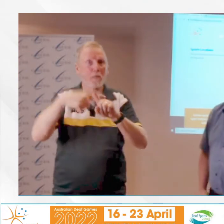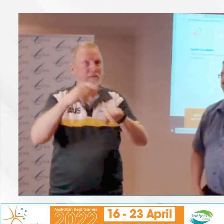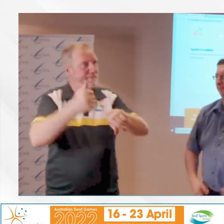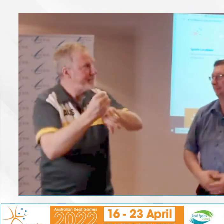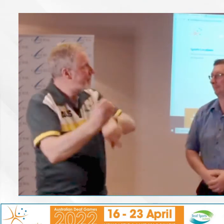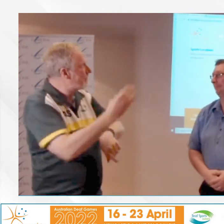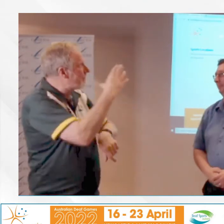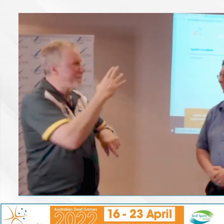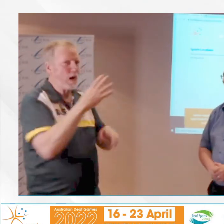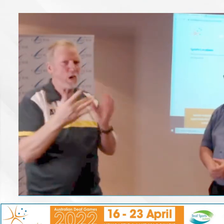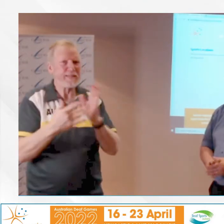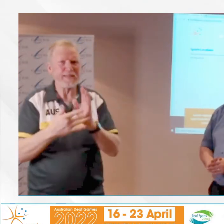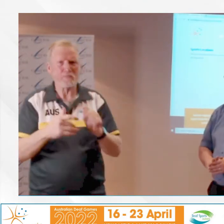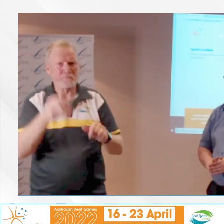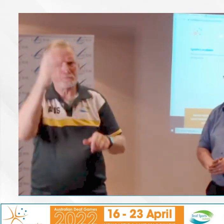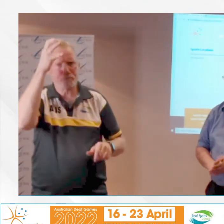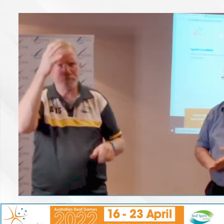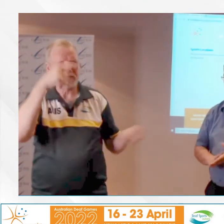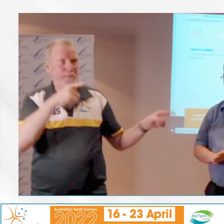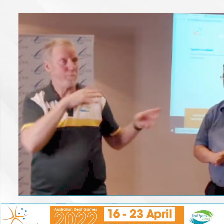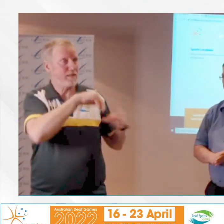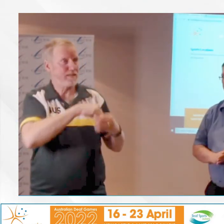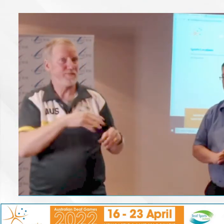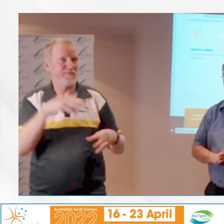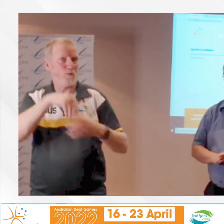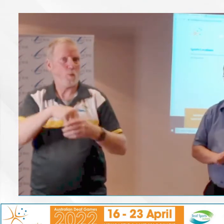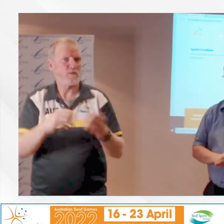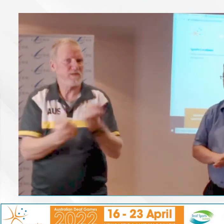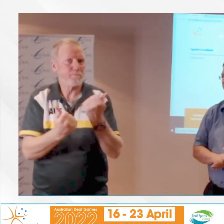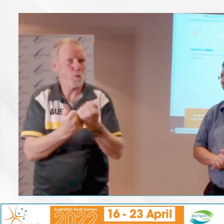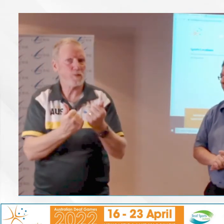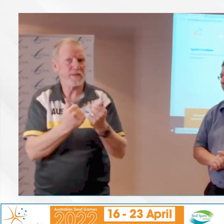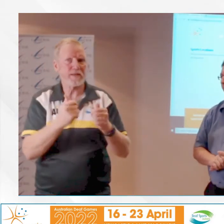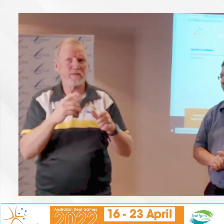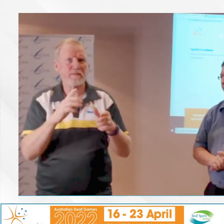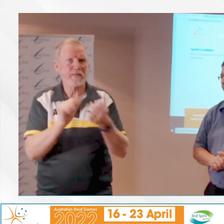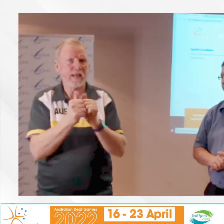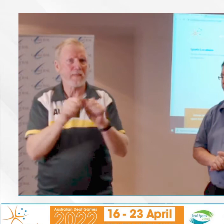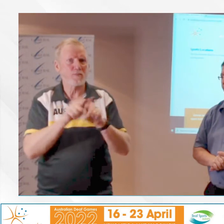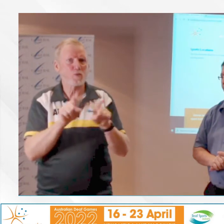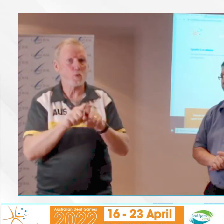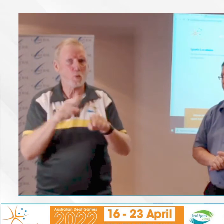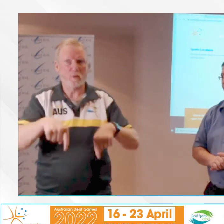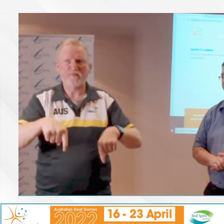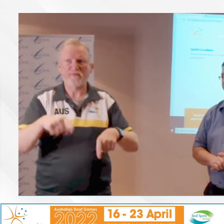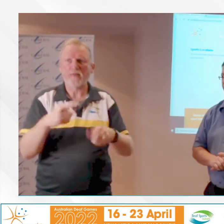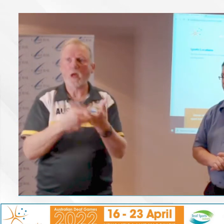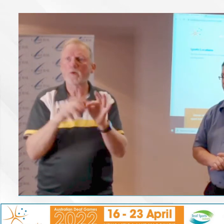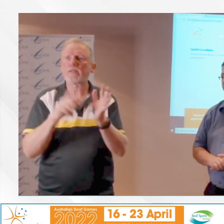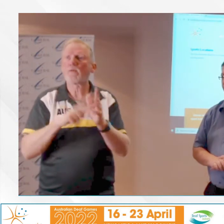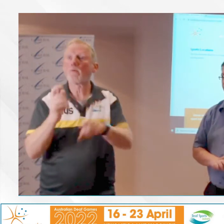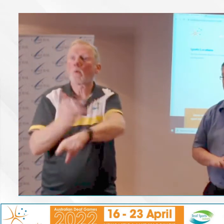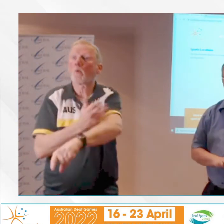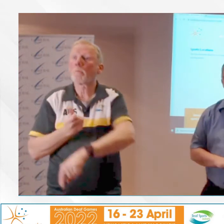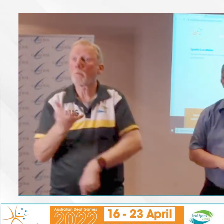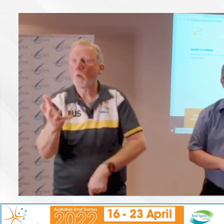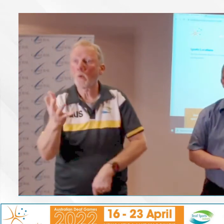also getting a facebook live stream um and we've had a lot of support here to get everything ready